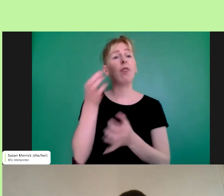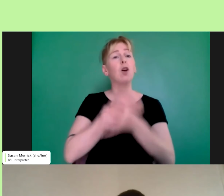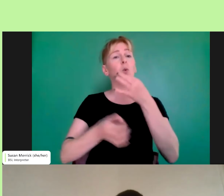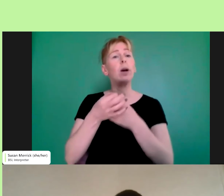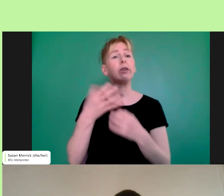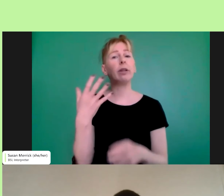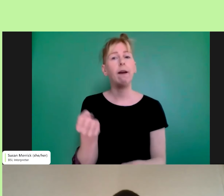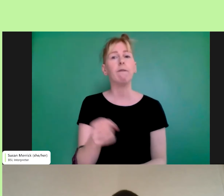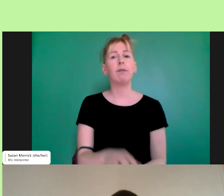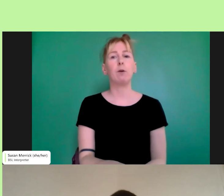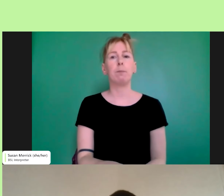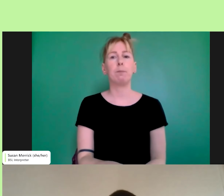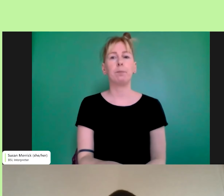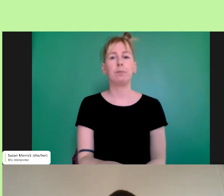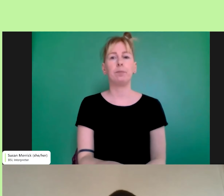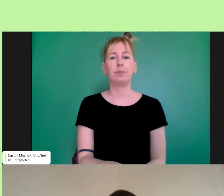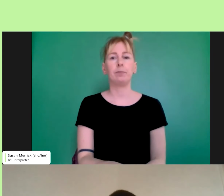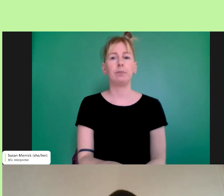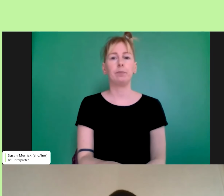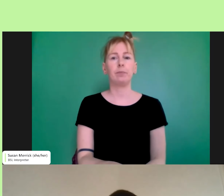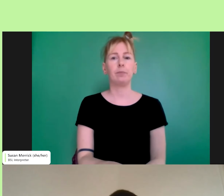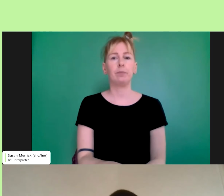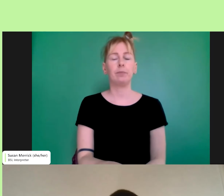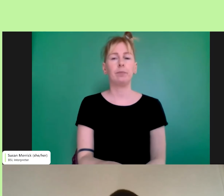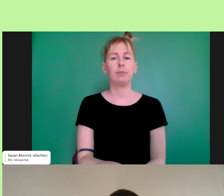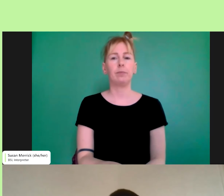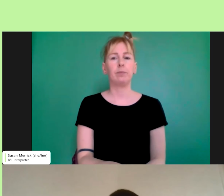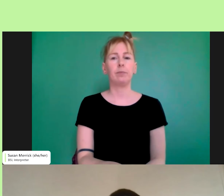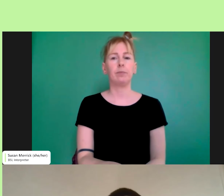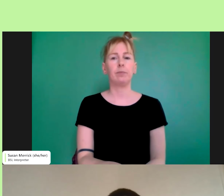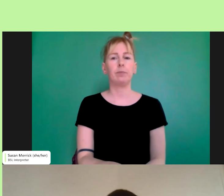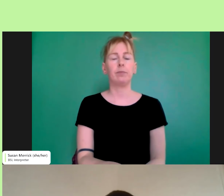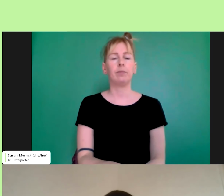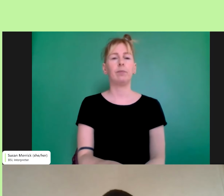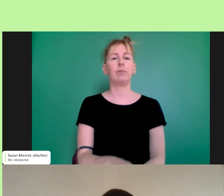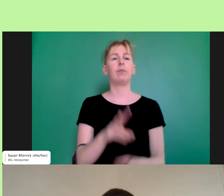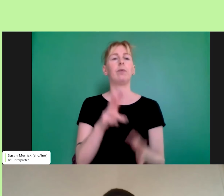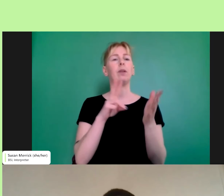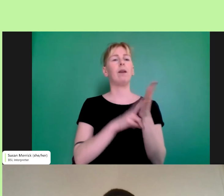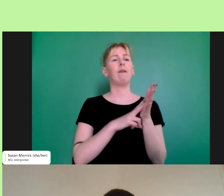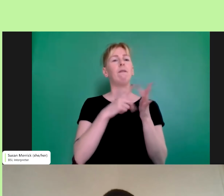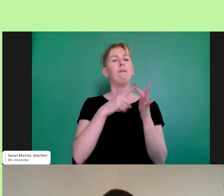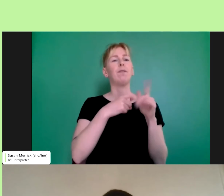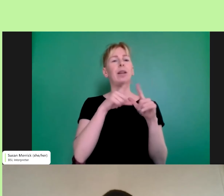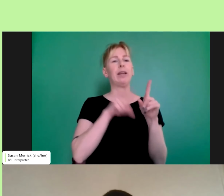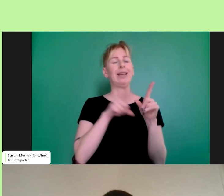to the question. Below that, so Vicki Fears says, Could the panel please speak on the